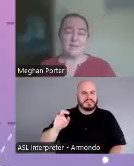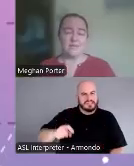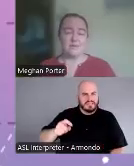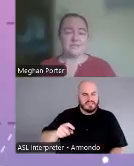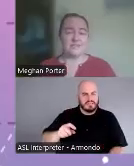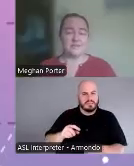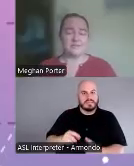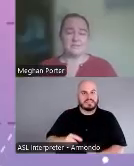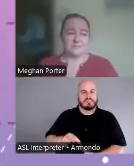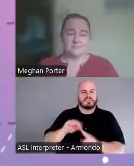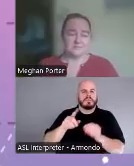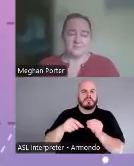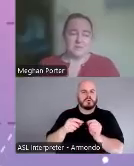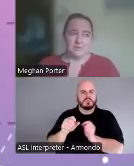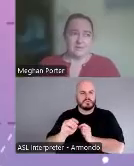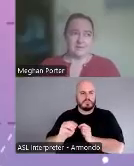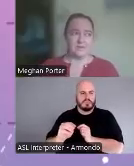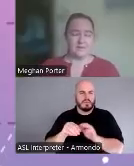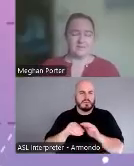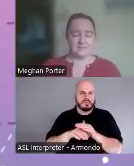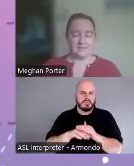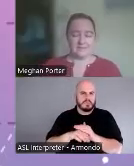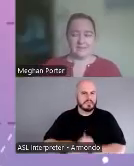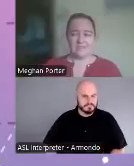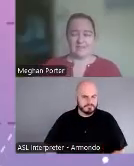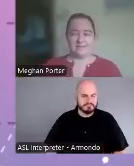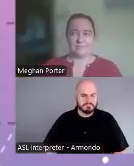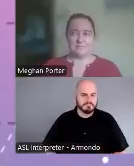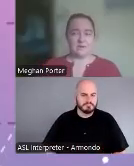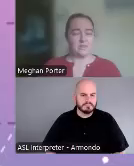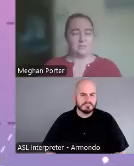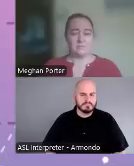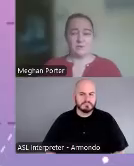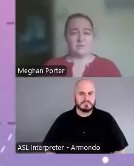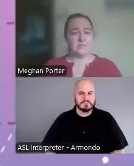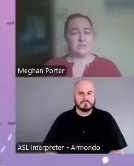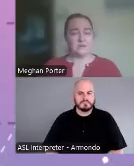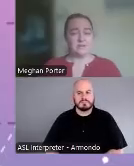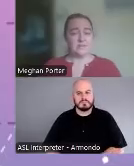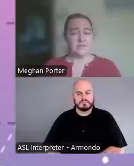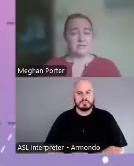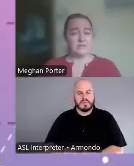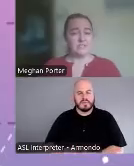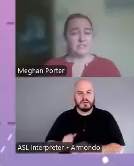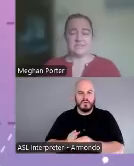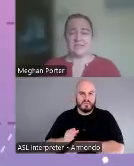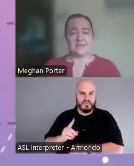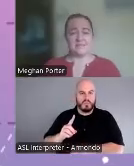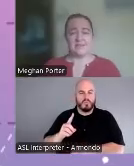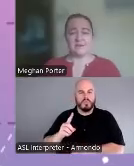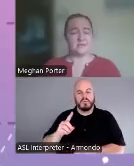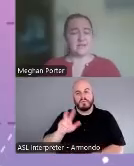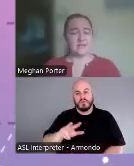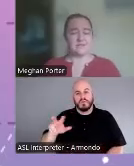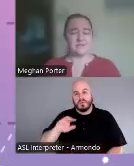There were still-- as I mentioned, over a third of images did not have any alt text--